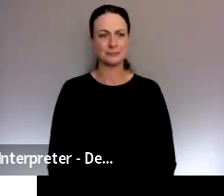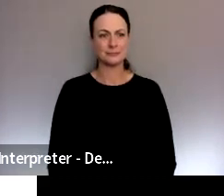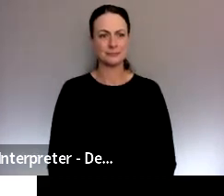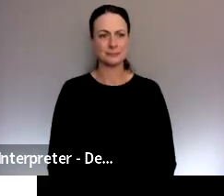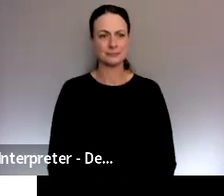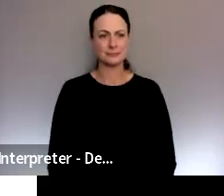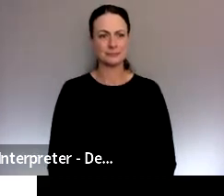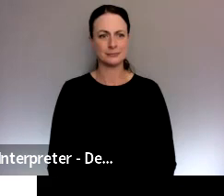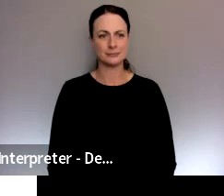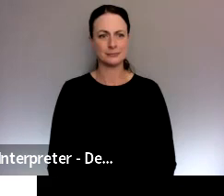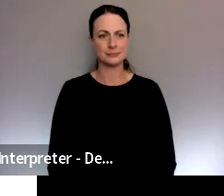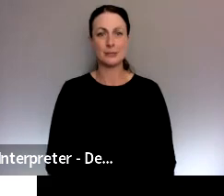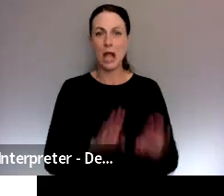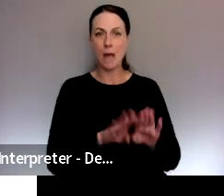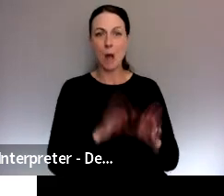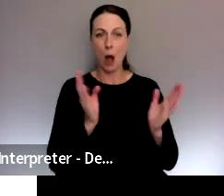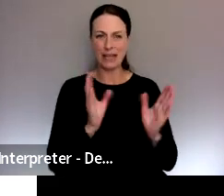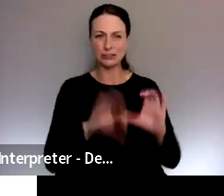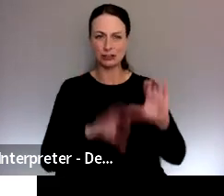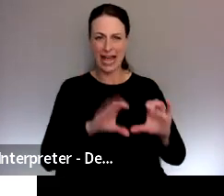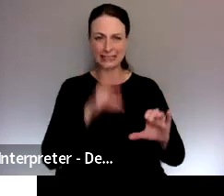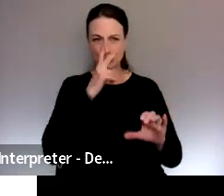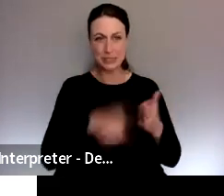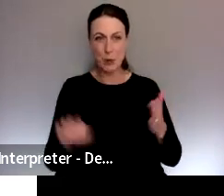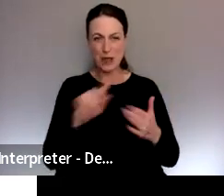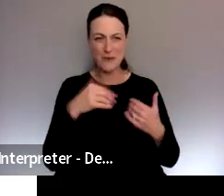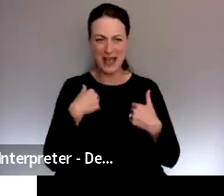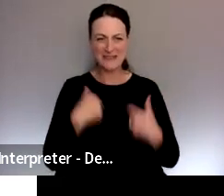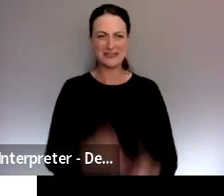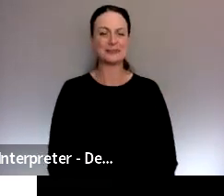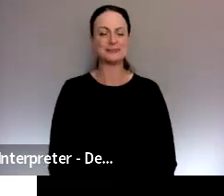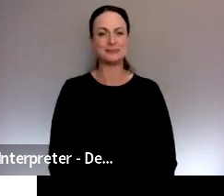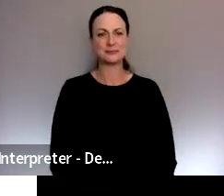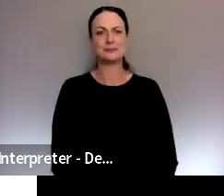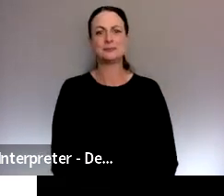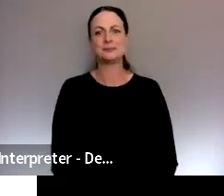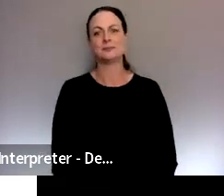I'm gonna pop open the chat box so I can see what you've got going.